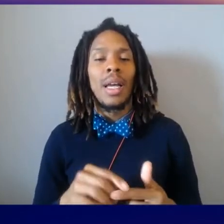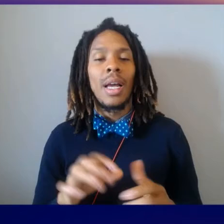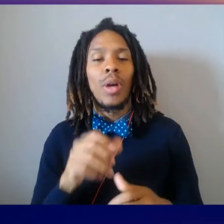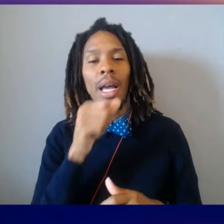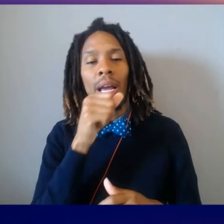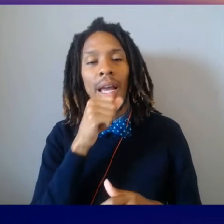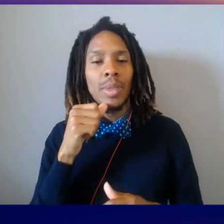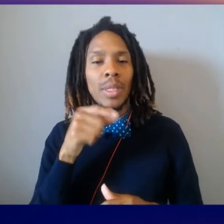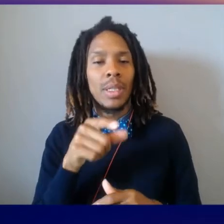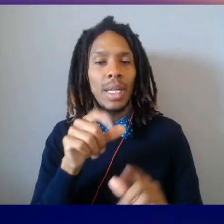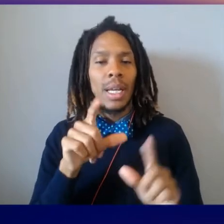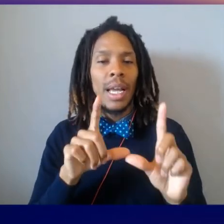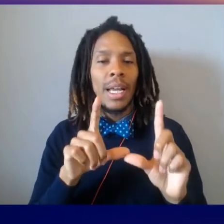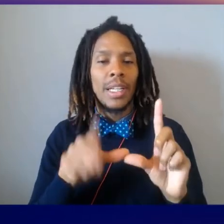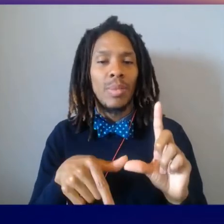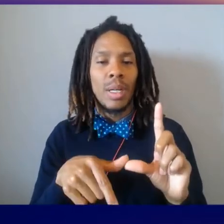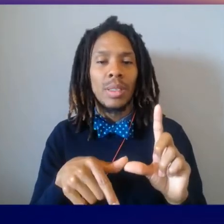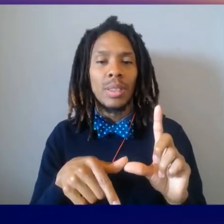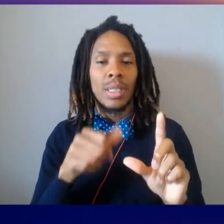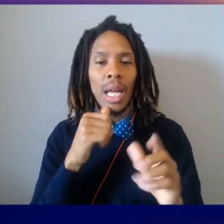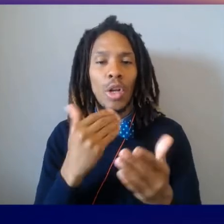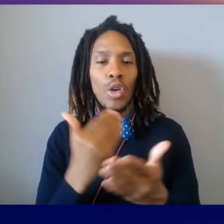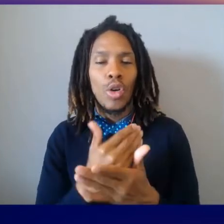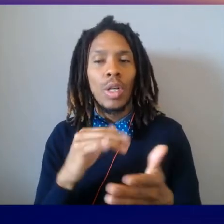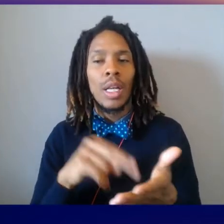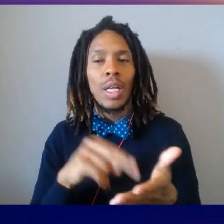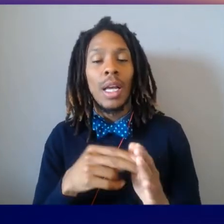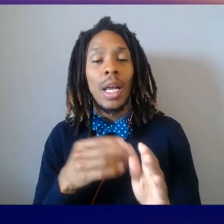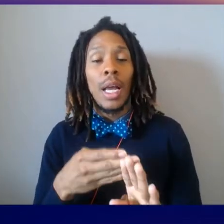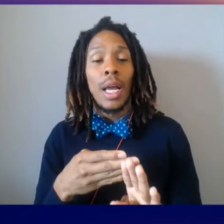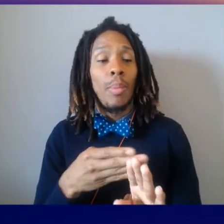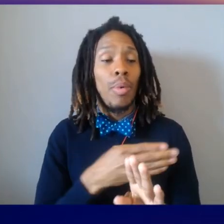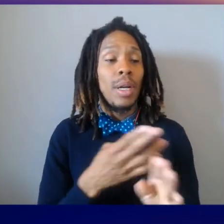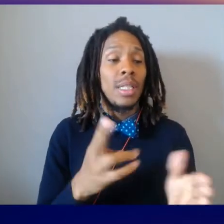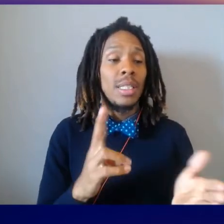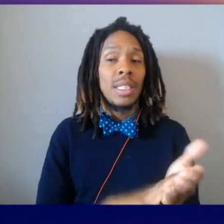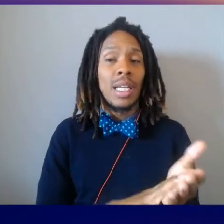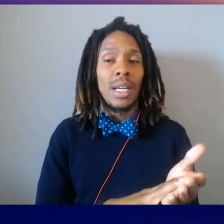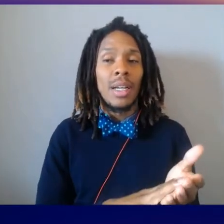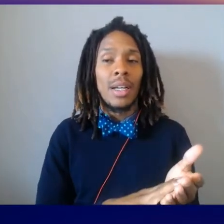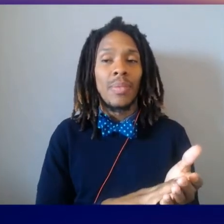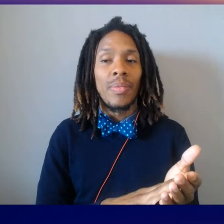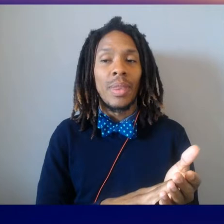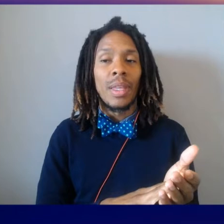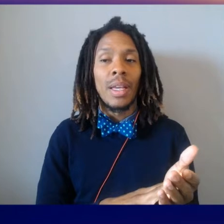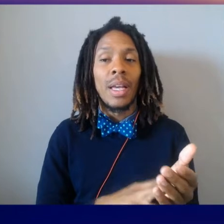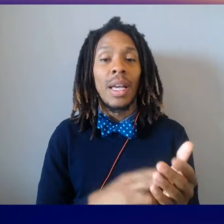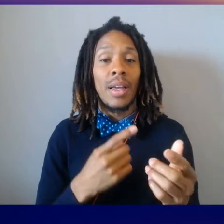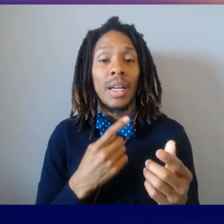Its not new, which means, the pre-sign query was executed and it was tracked in the trail.